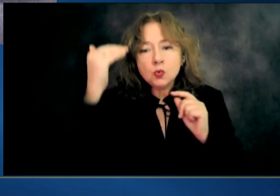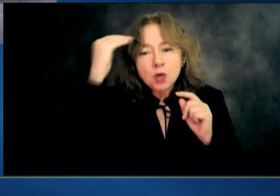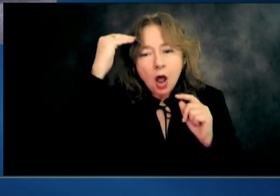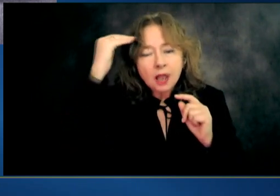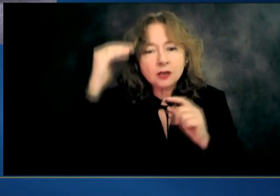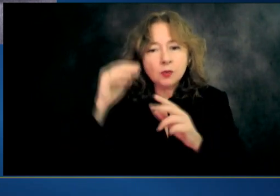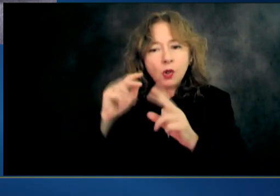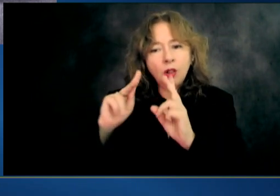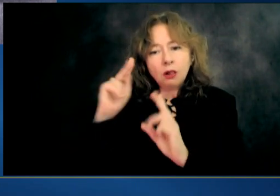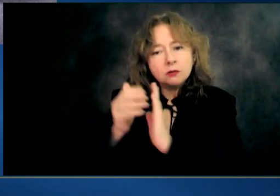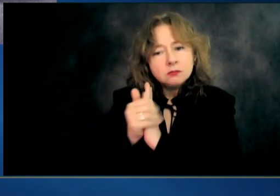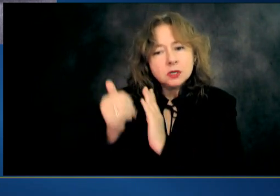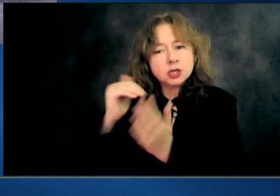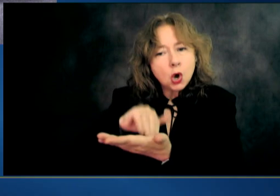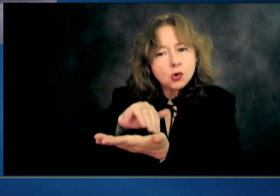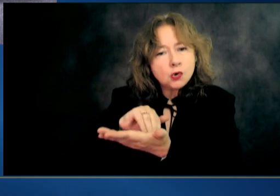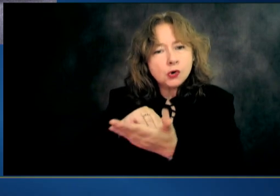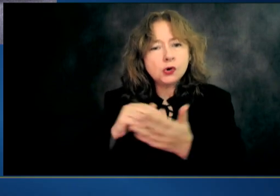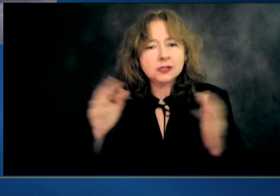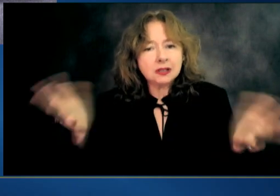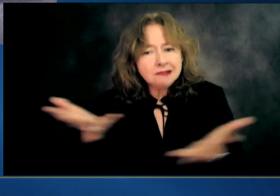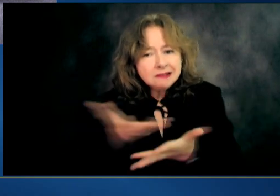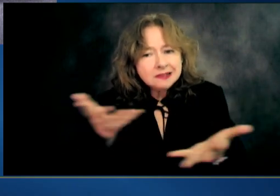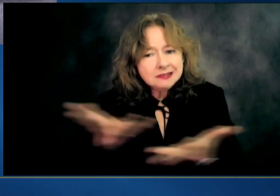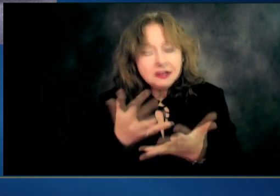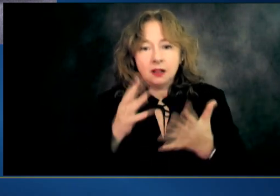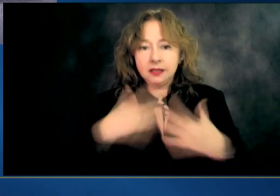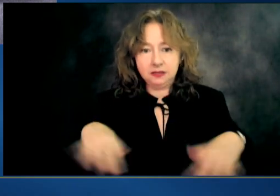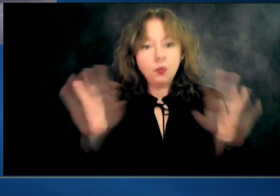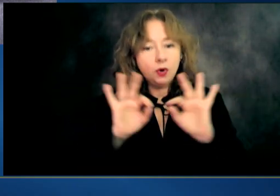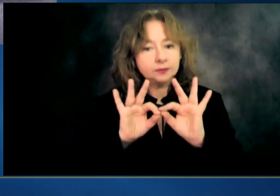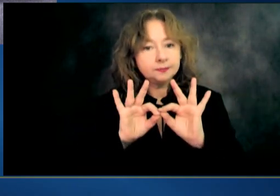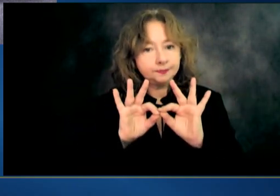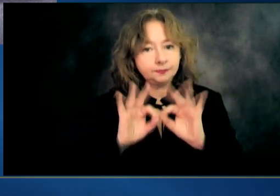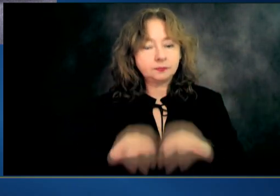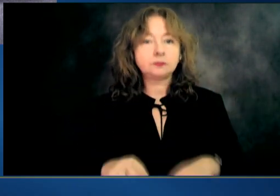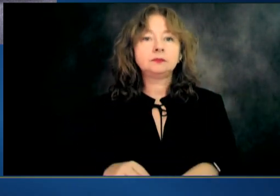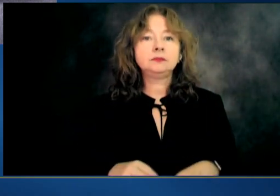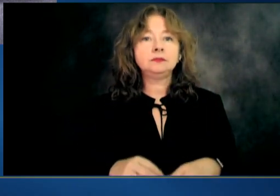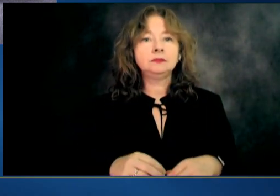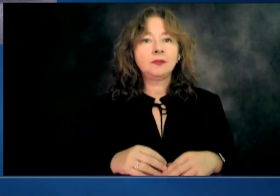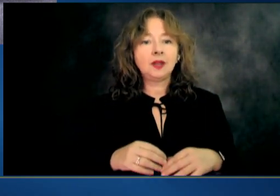experts, is very important. I want to dedicate this, what I'm talking about,